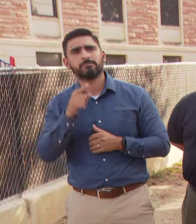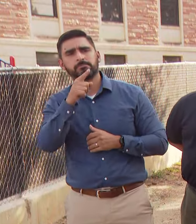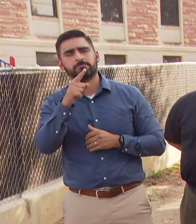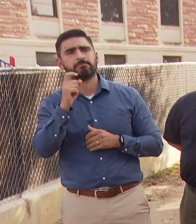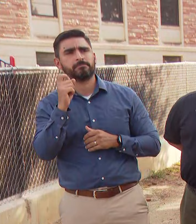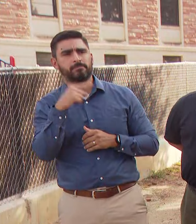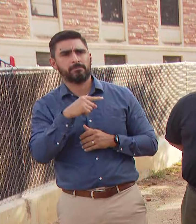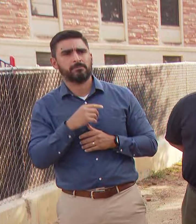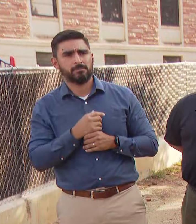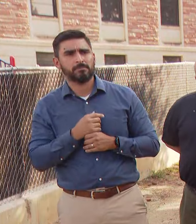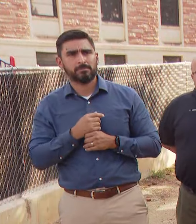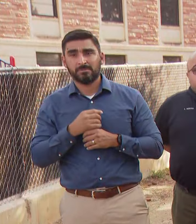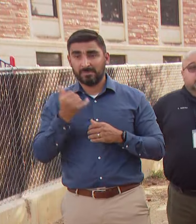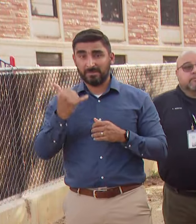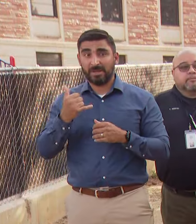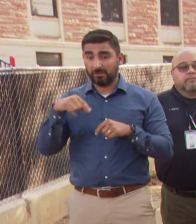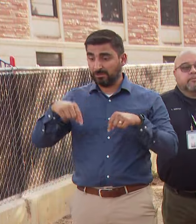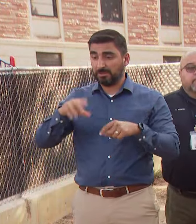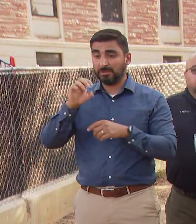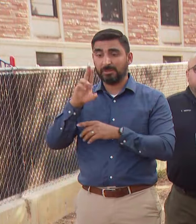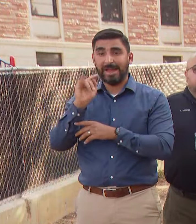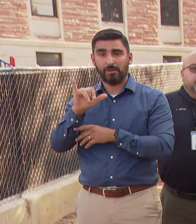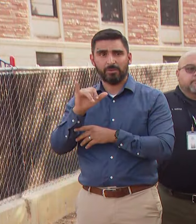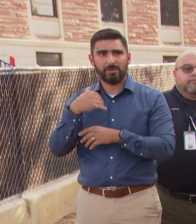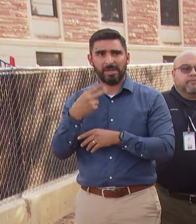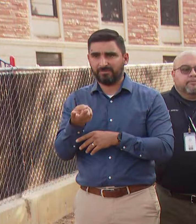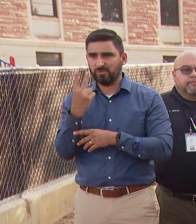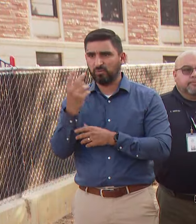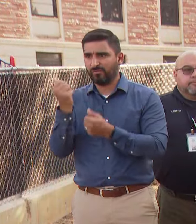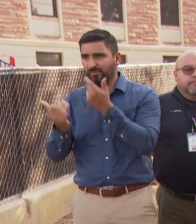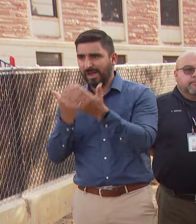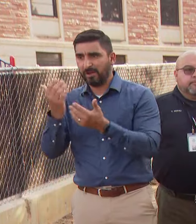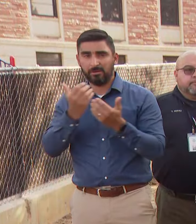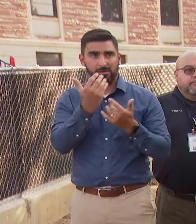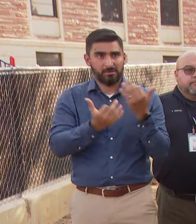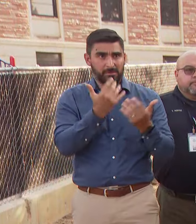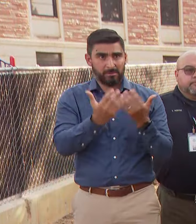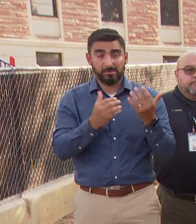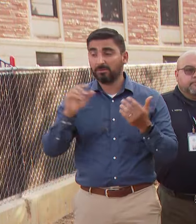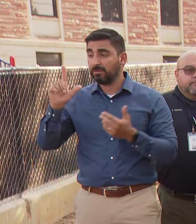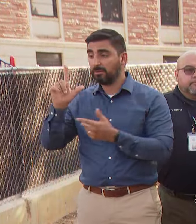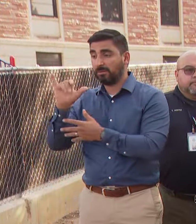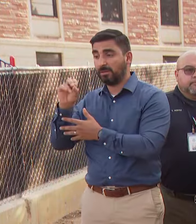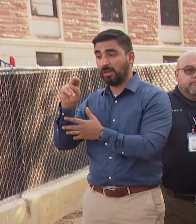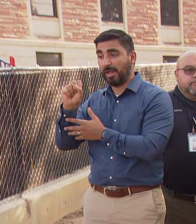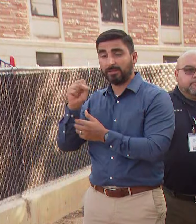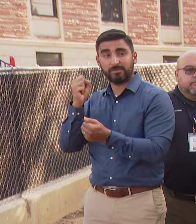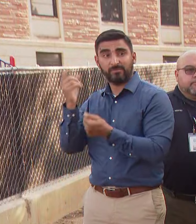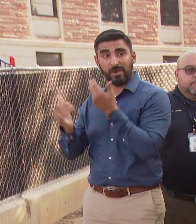now two fires in the county have uh resources been shifted from lions down to Lakeshore.